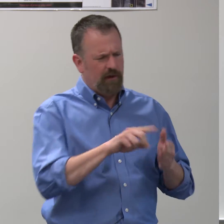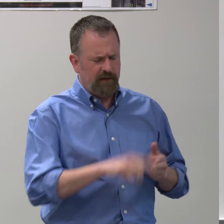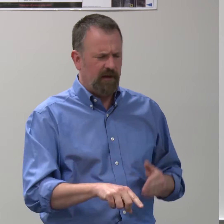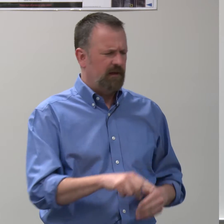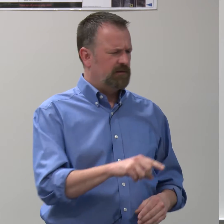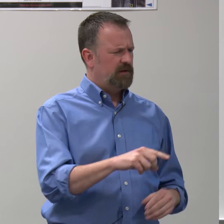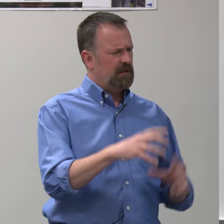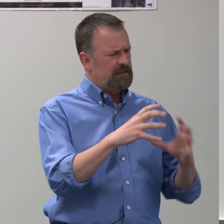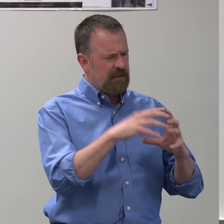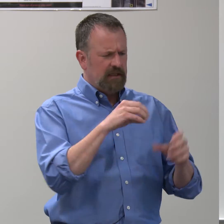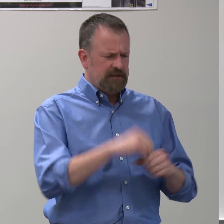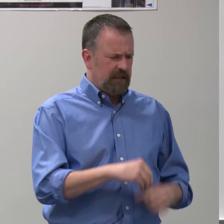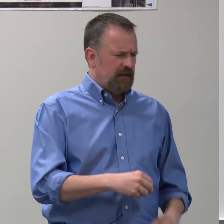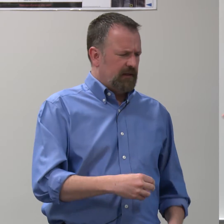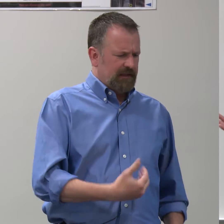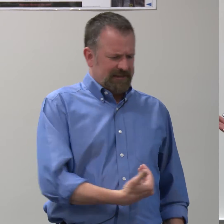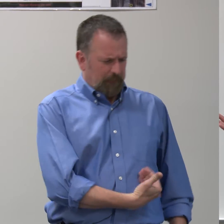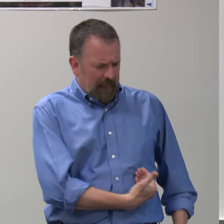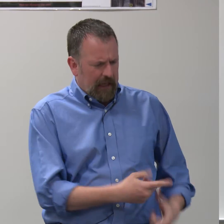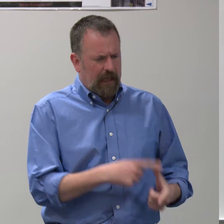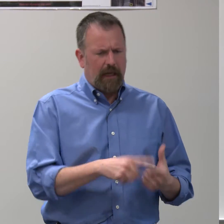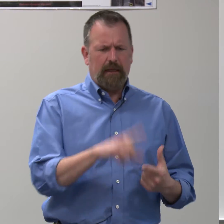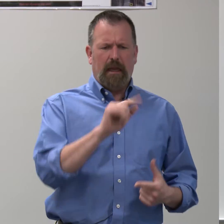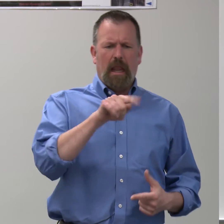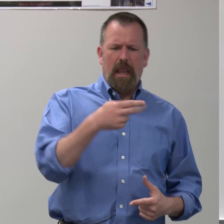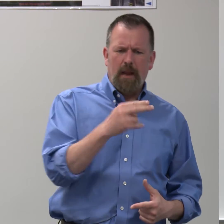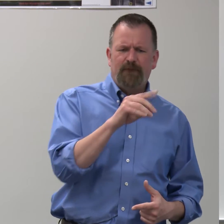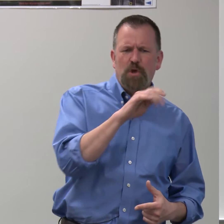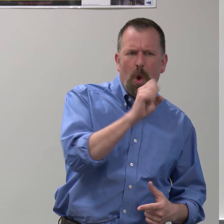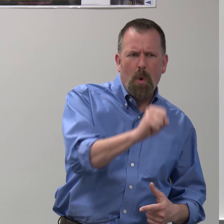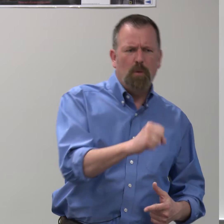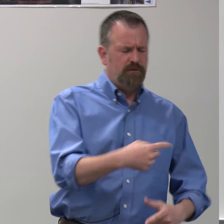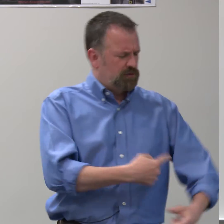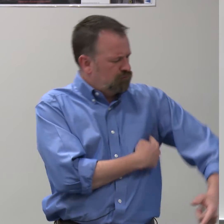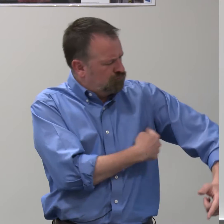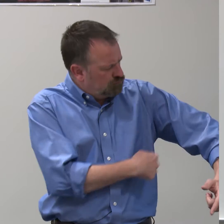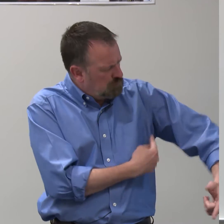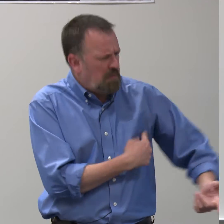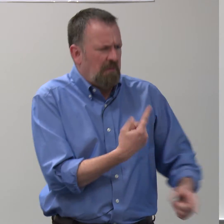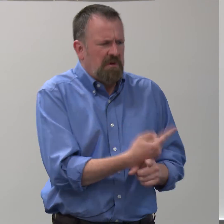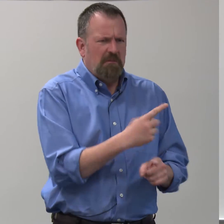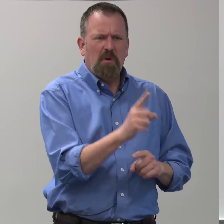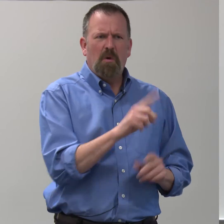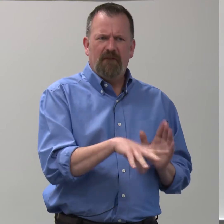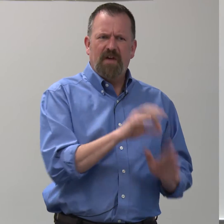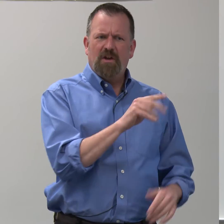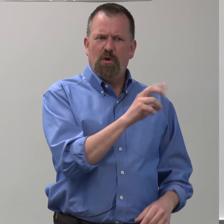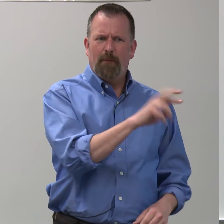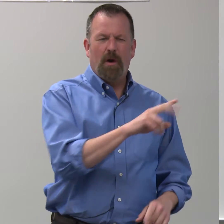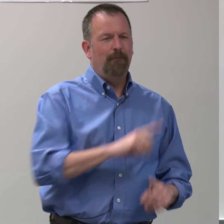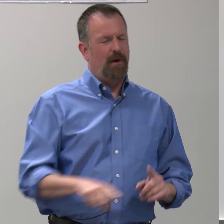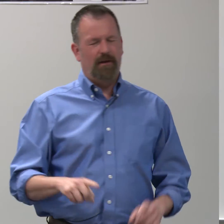and the lymph nodes and where immune cells are usually found, but it was clear to me that the action was happening